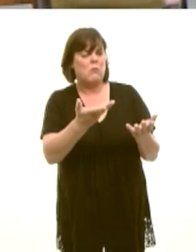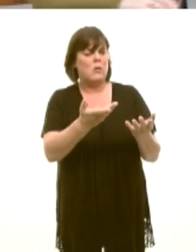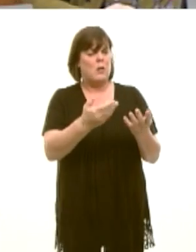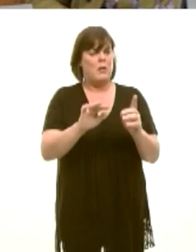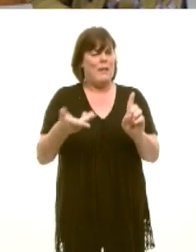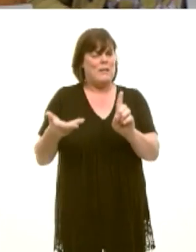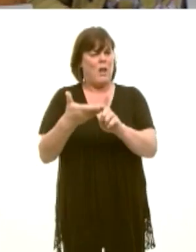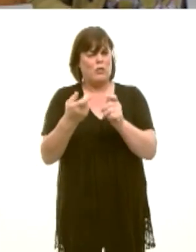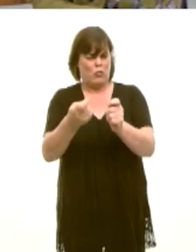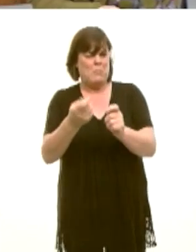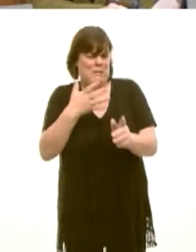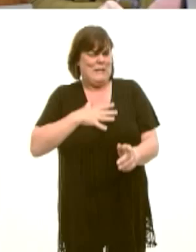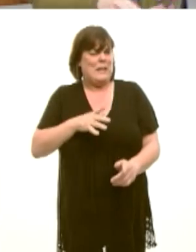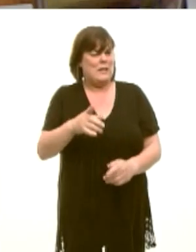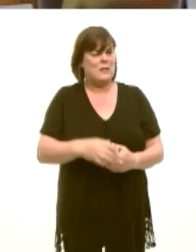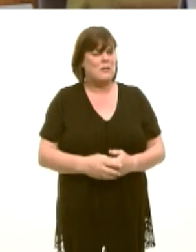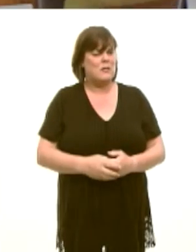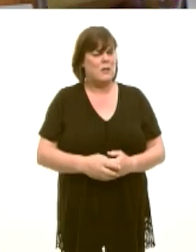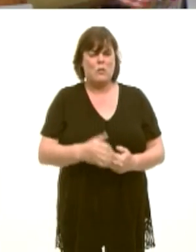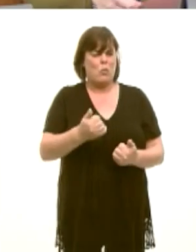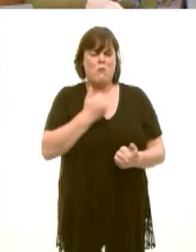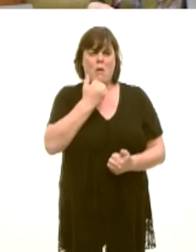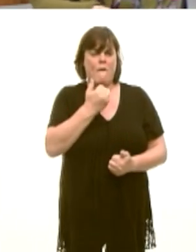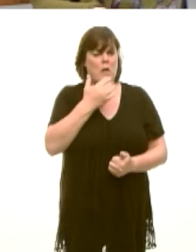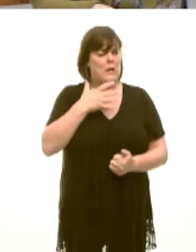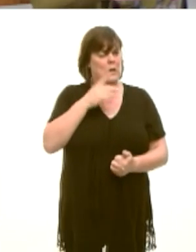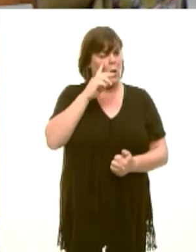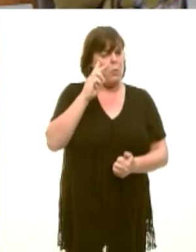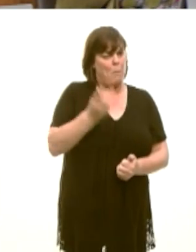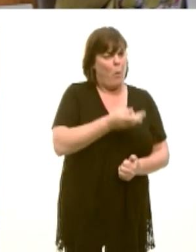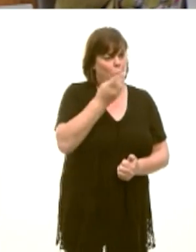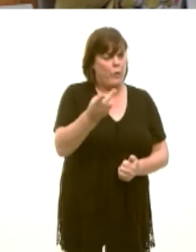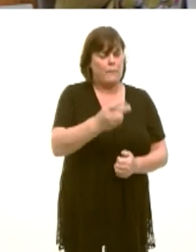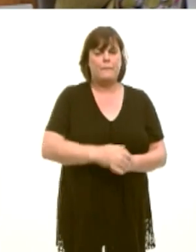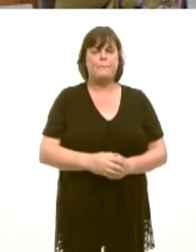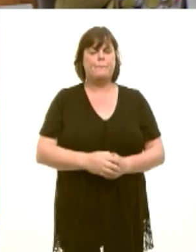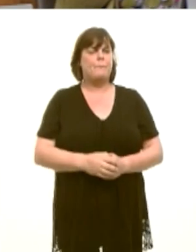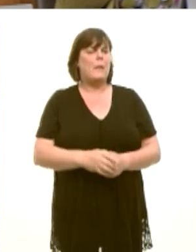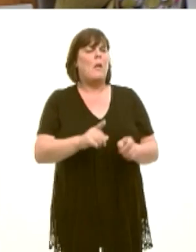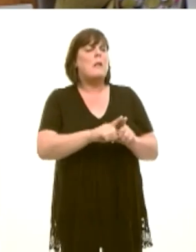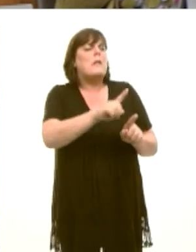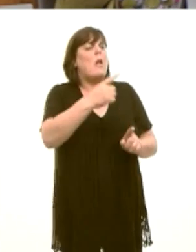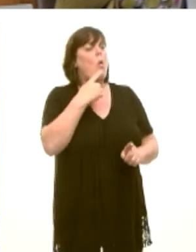with regard to treatment. Thatís not good enough. We have to look at the whole pathway. If weíre just saying to people with cancer, ëWell, you can get the diagnosis within 28